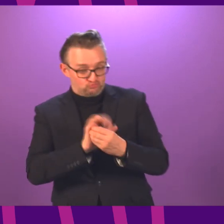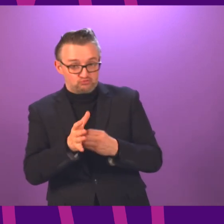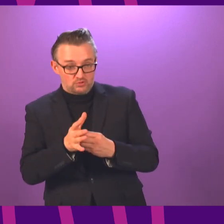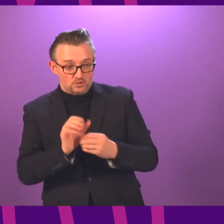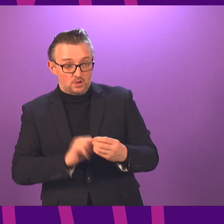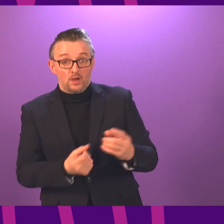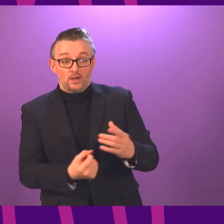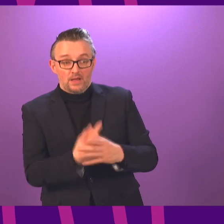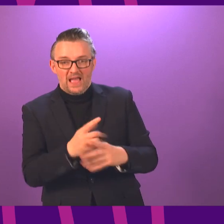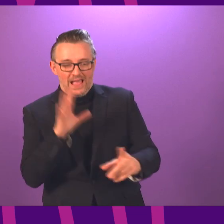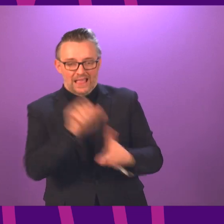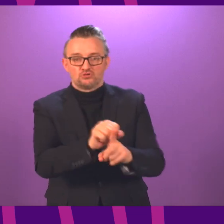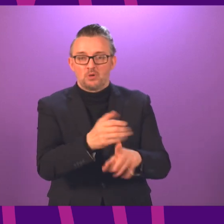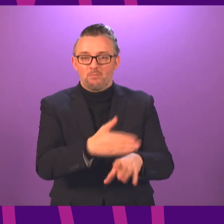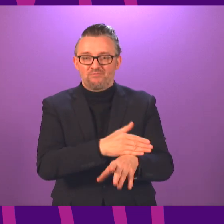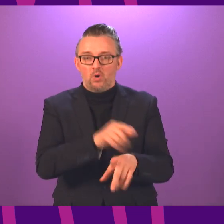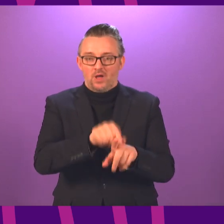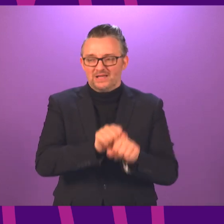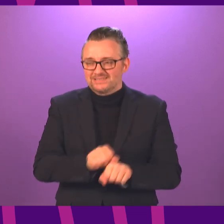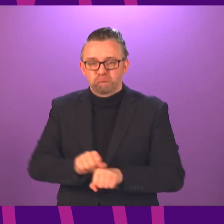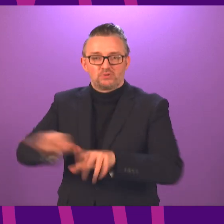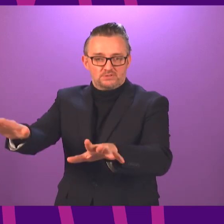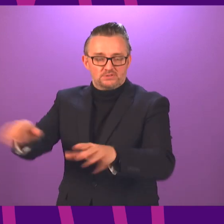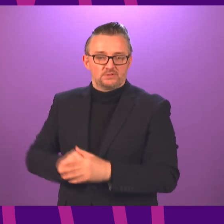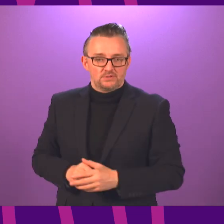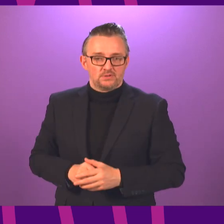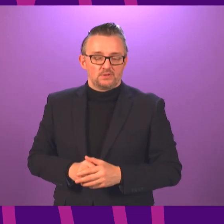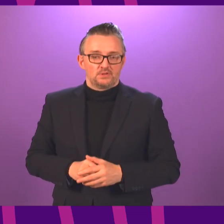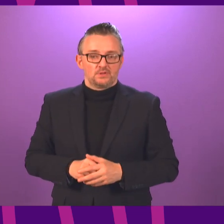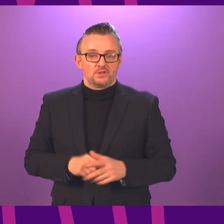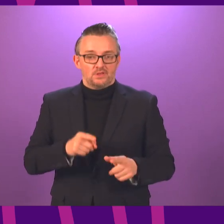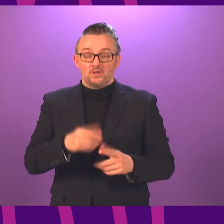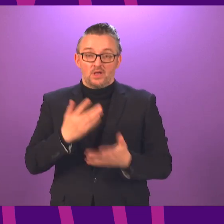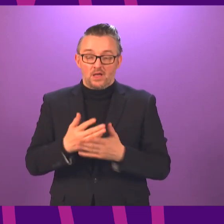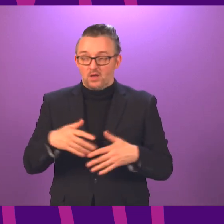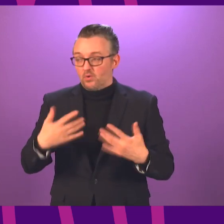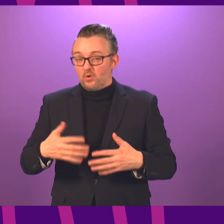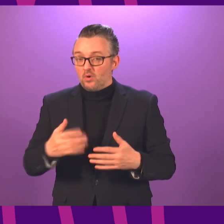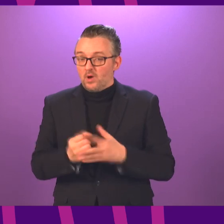they have the chance to become more widespread. That will become increasingly important.